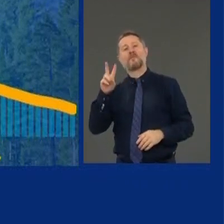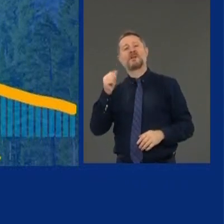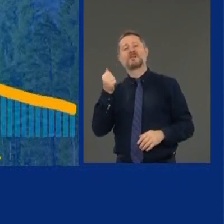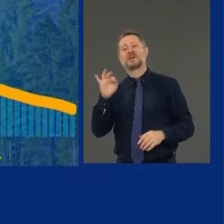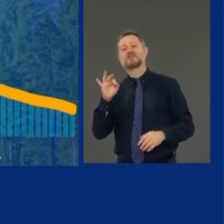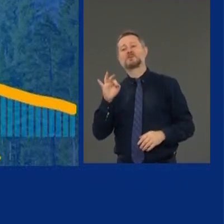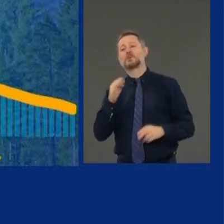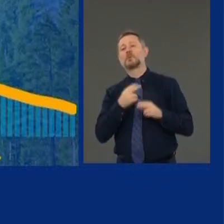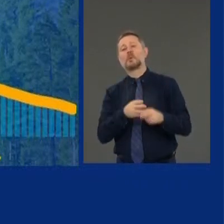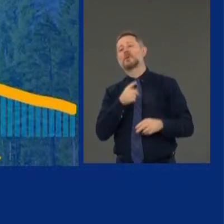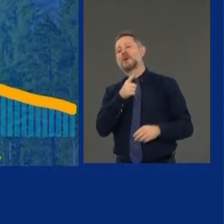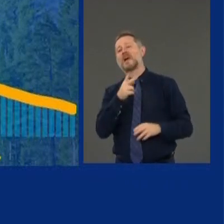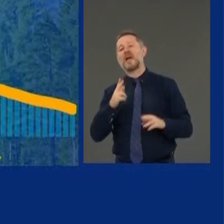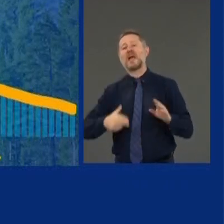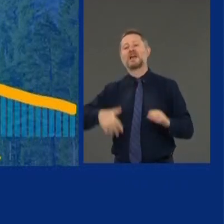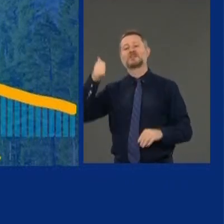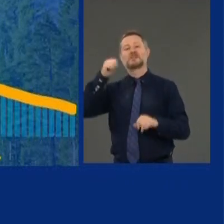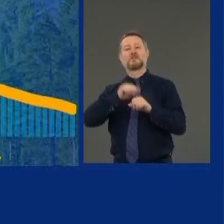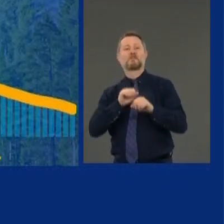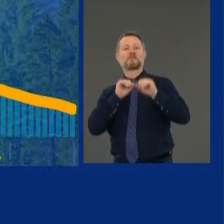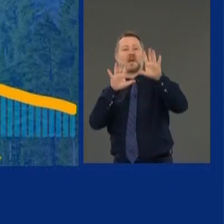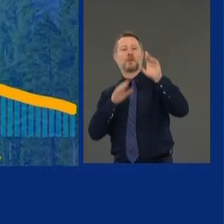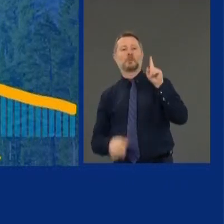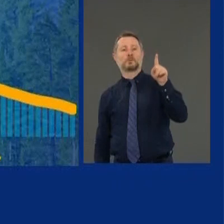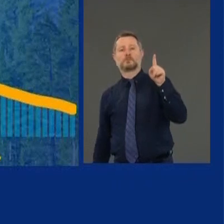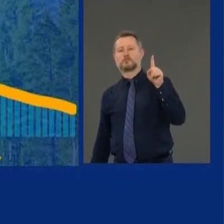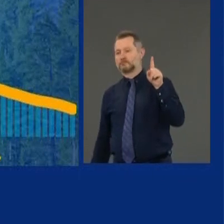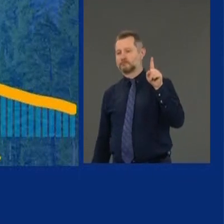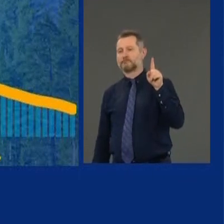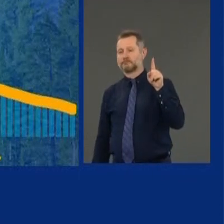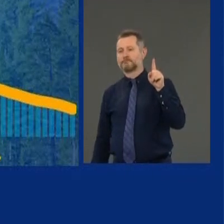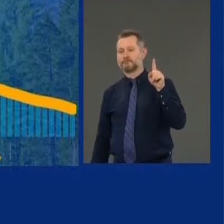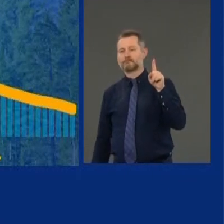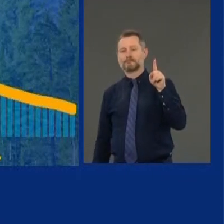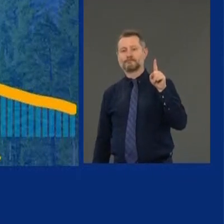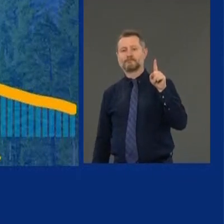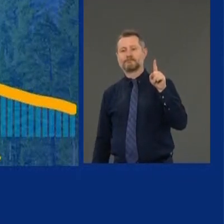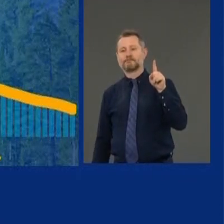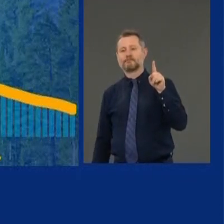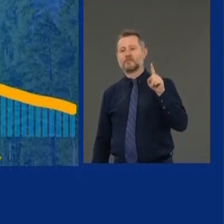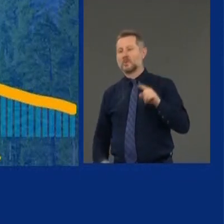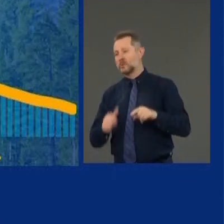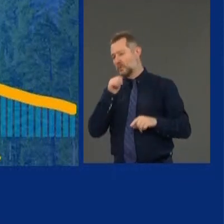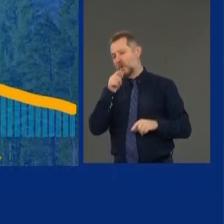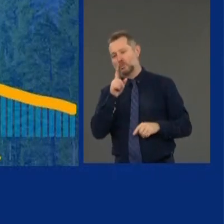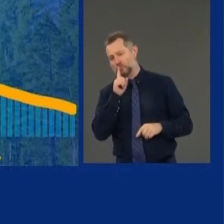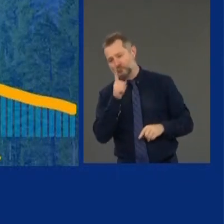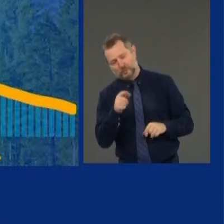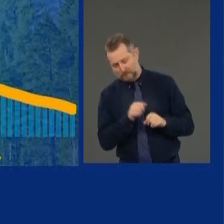IN STATE OF NEW YORK. I'M GOING TO DECLARE THE COVID MOUNTAIN THE HIGHEST MOUNTAIN IN THE STATE OF NEW YORK.